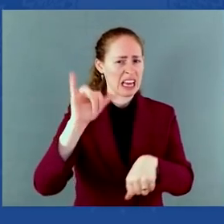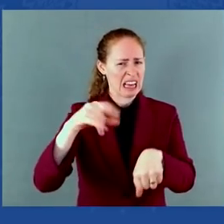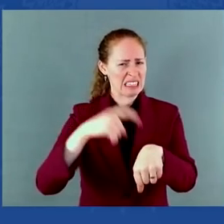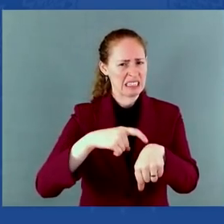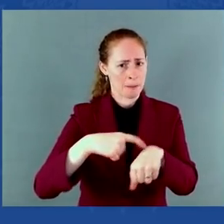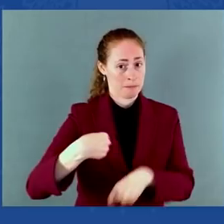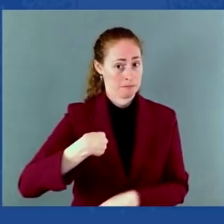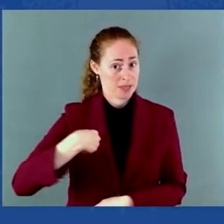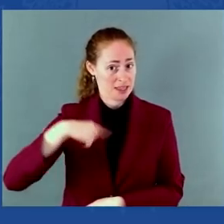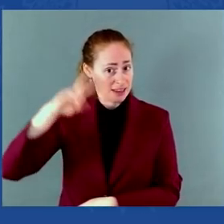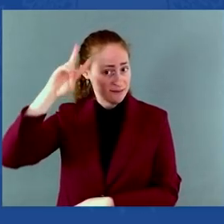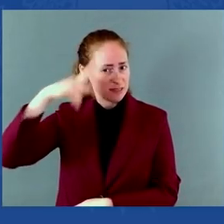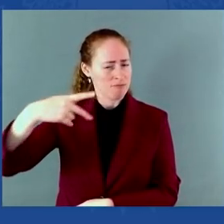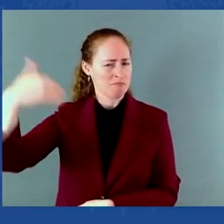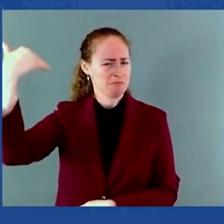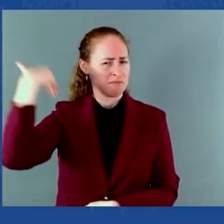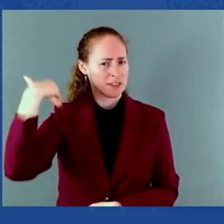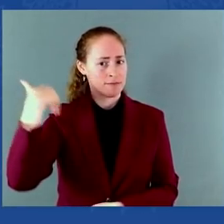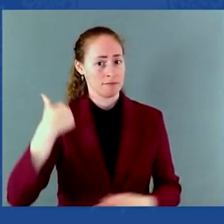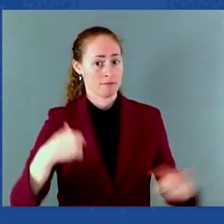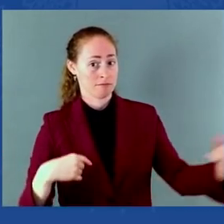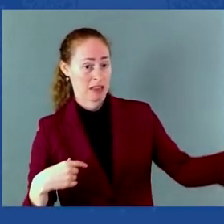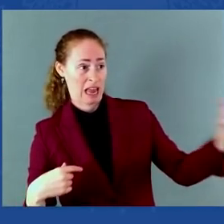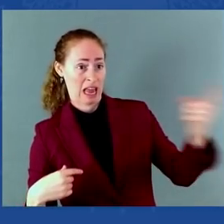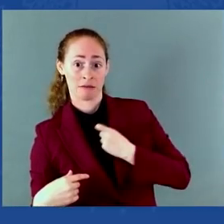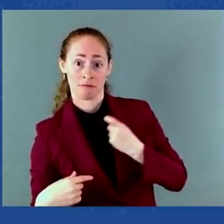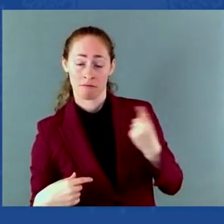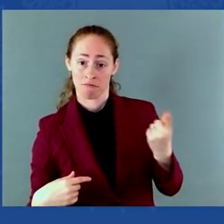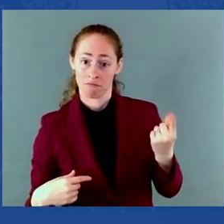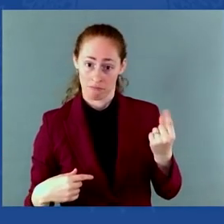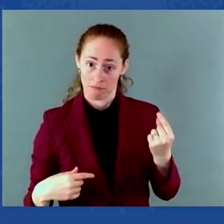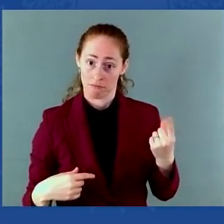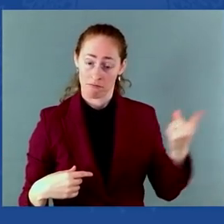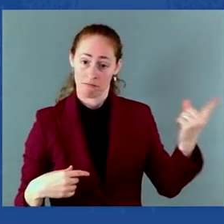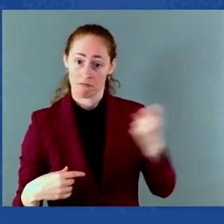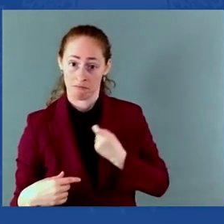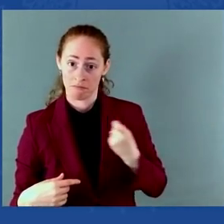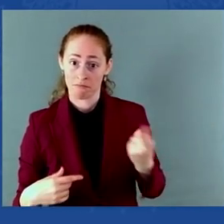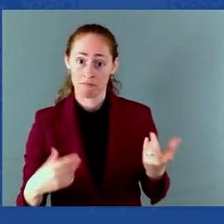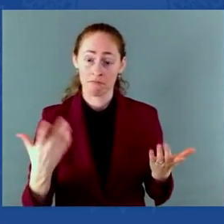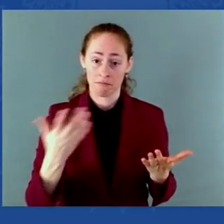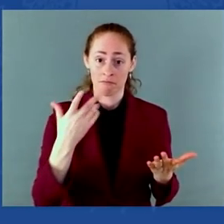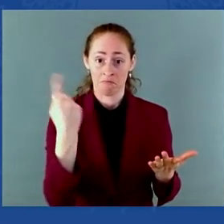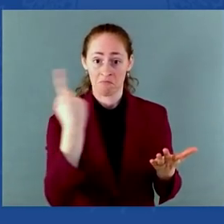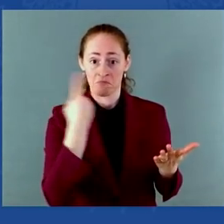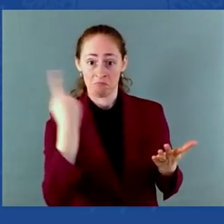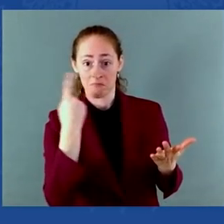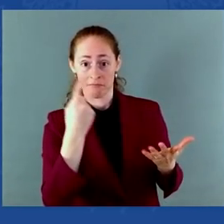I met with him more than any other world leader has. And he asked me if I could define America for him.